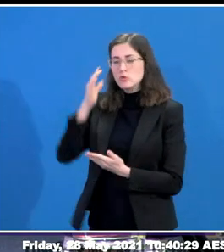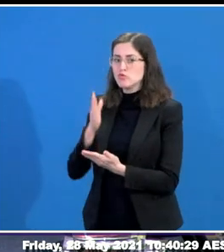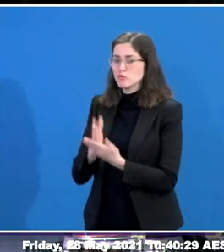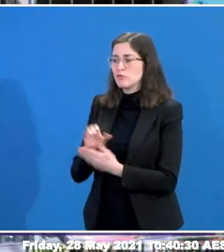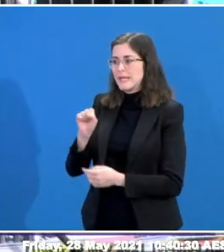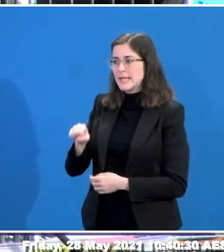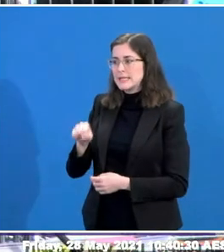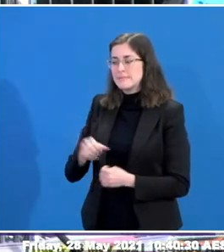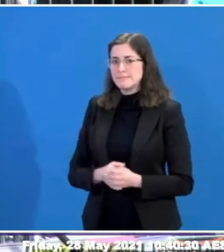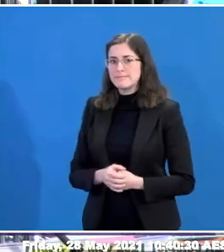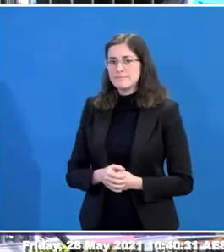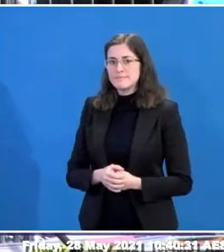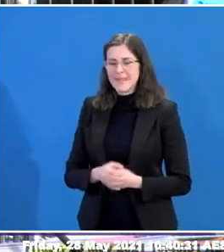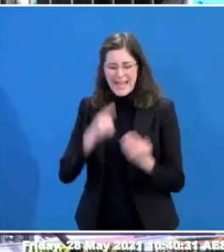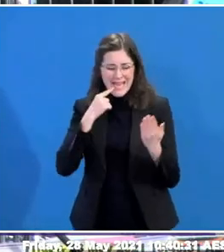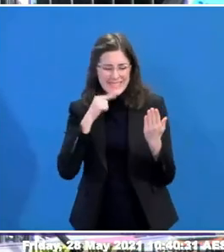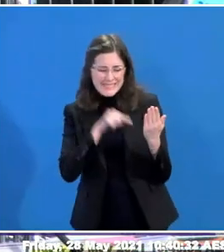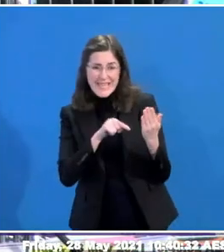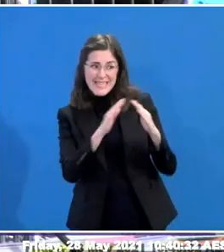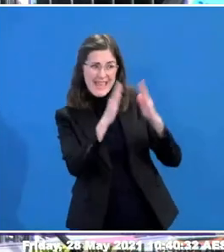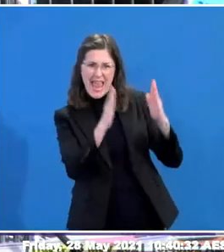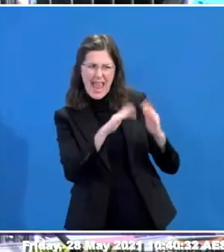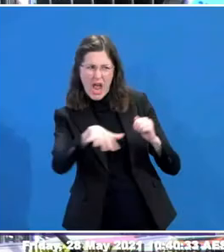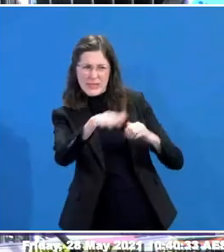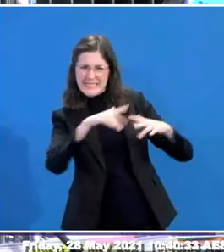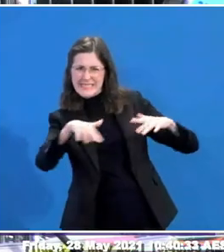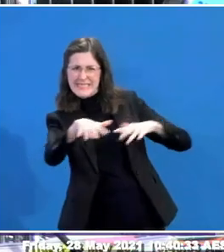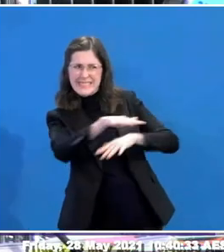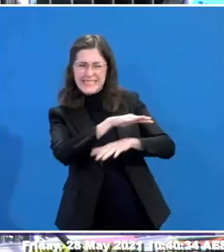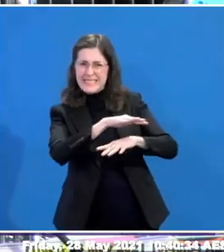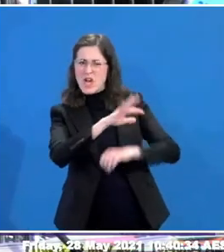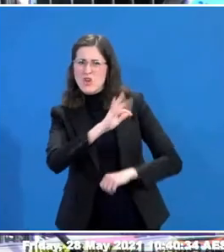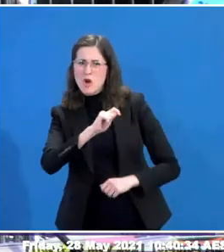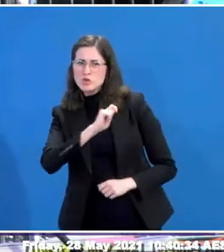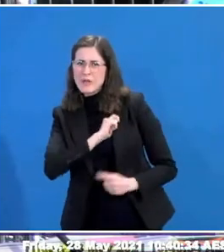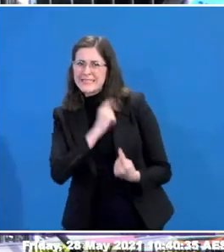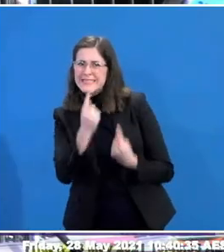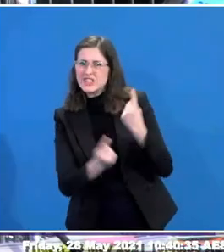When she says that the overall culture of the house seemed to be distrustful and divisive --- Yes.